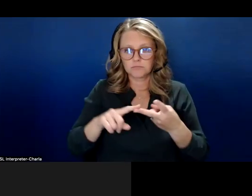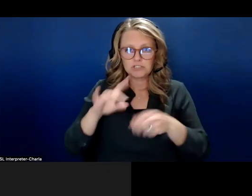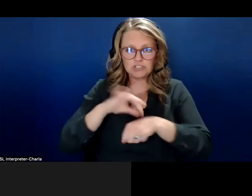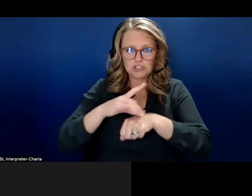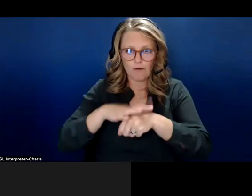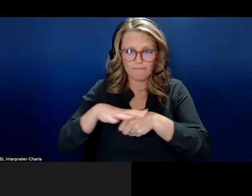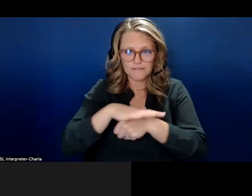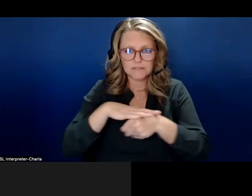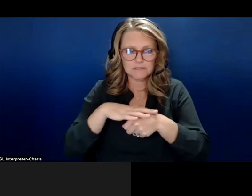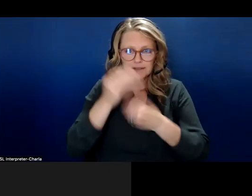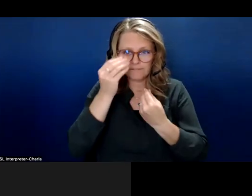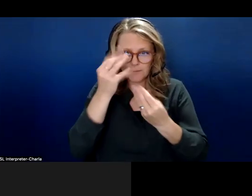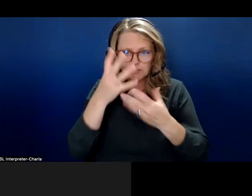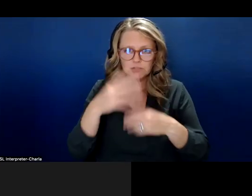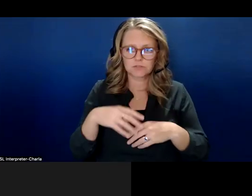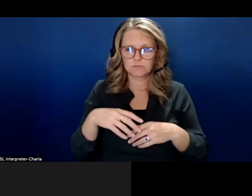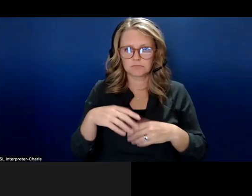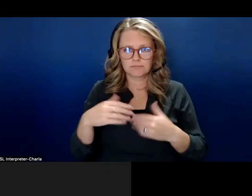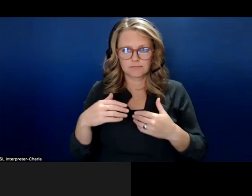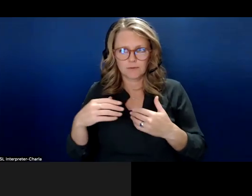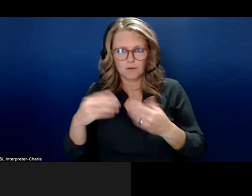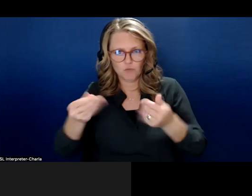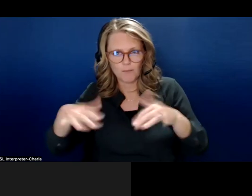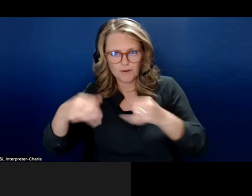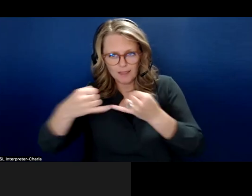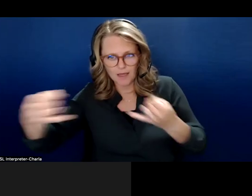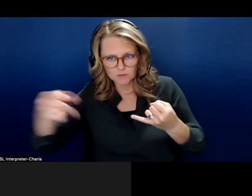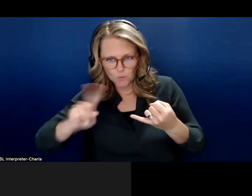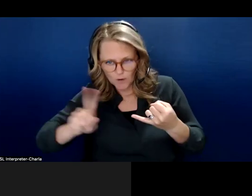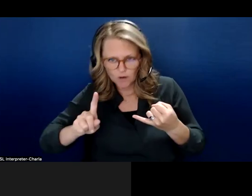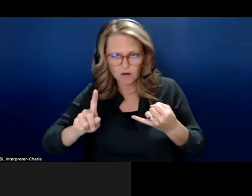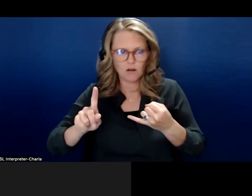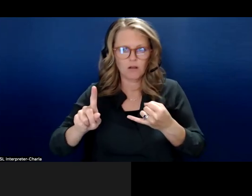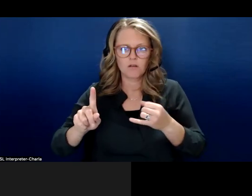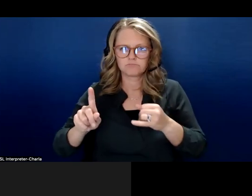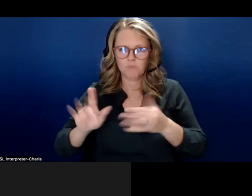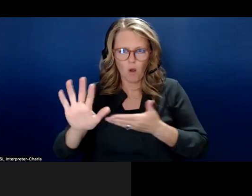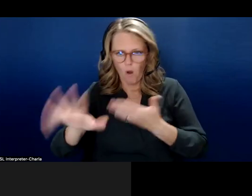on where property lines are. But until you do a thorough survey